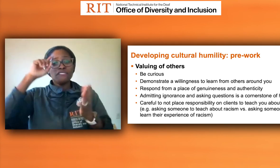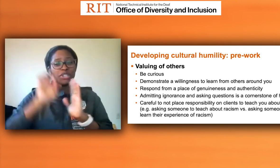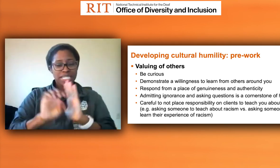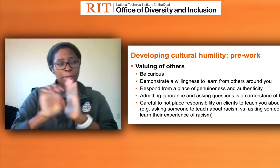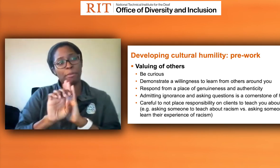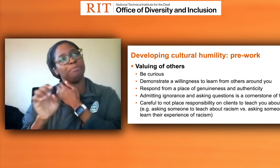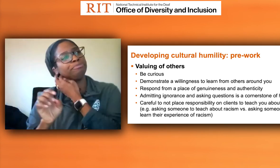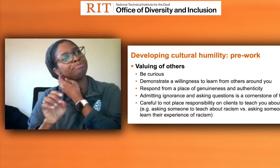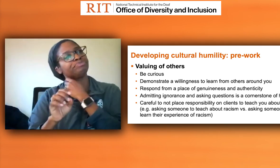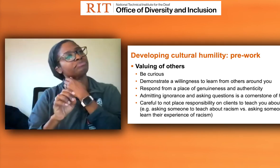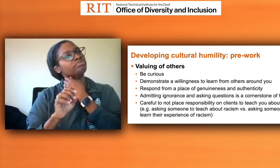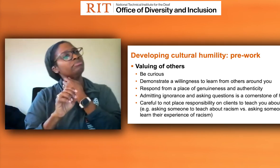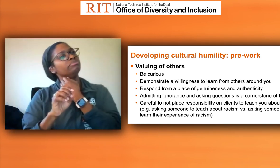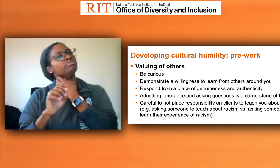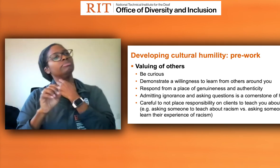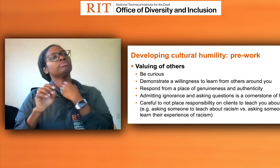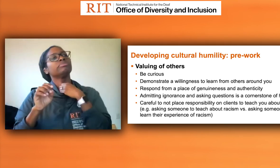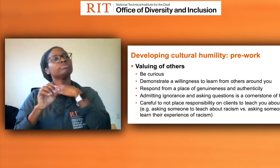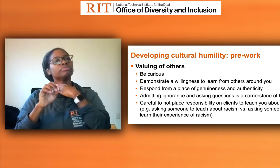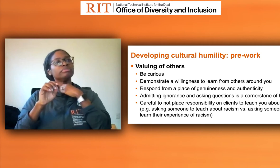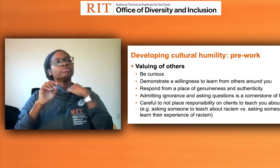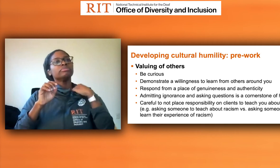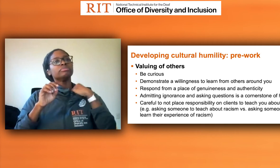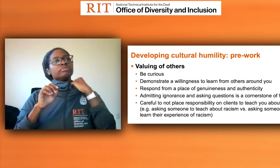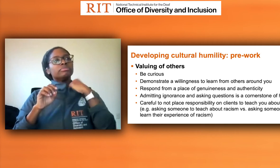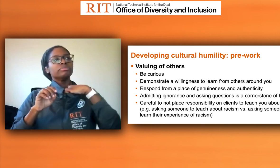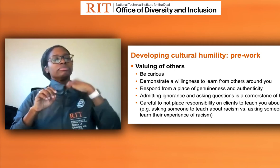about their cultural or ethnic background. Let me give you an example.